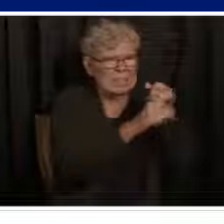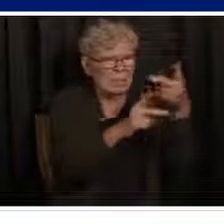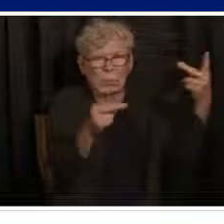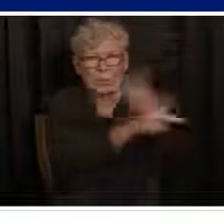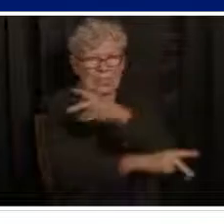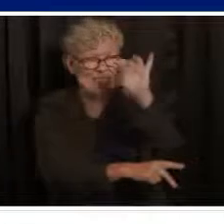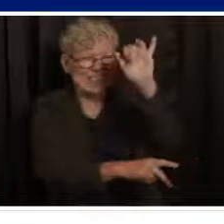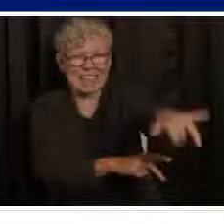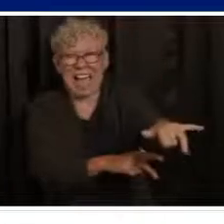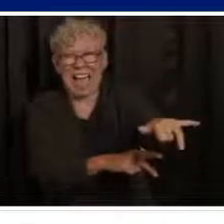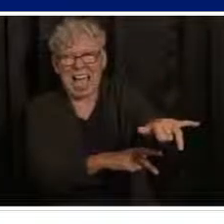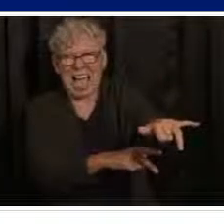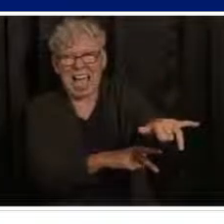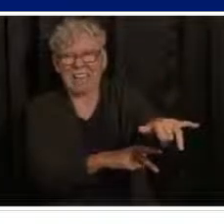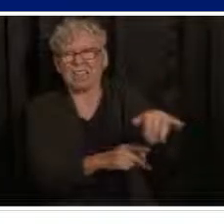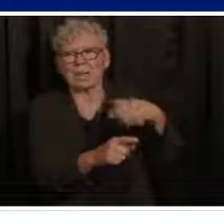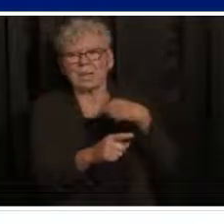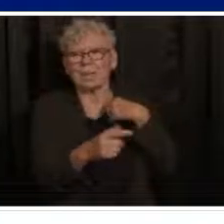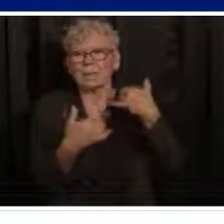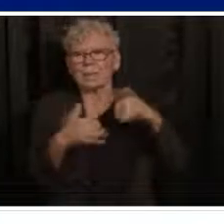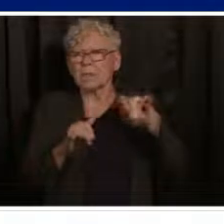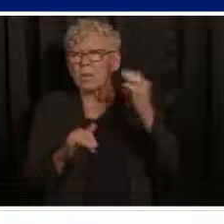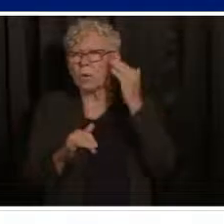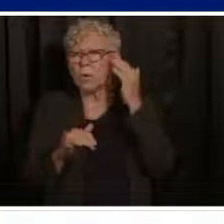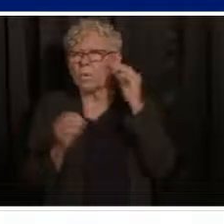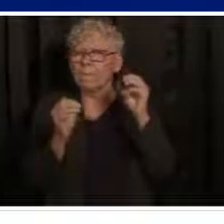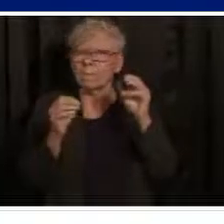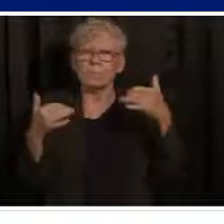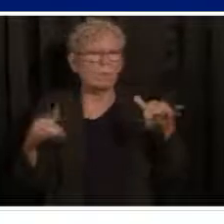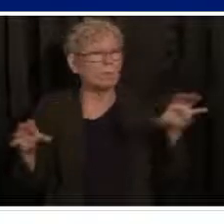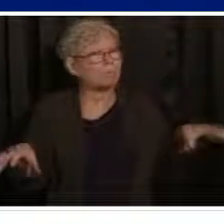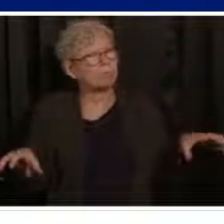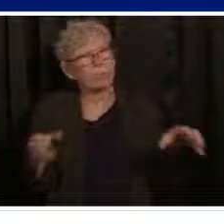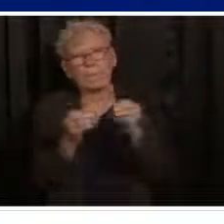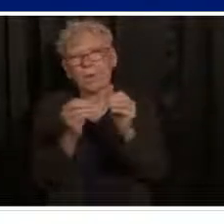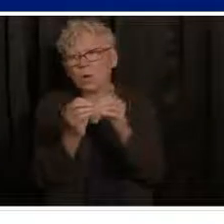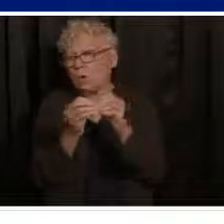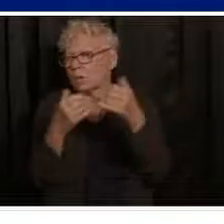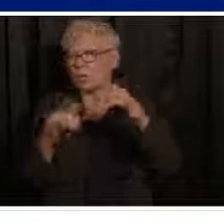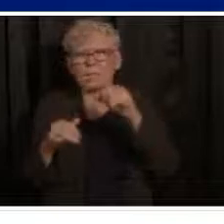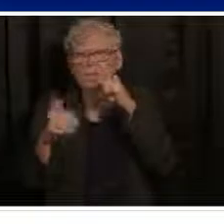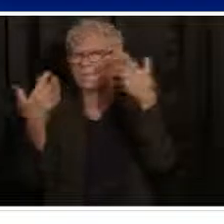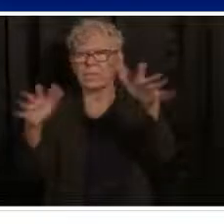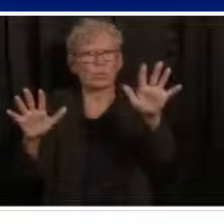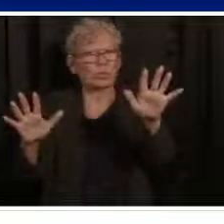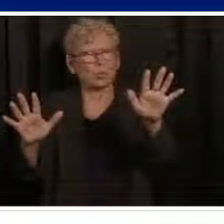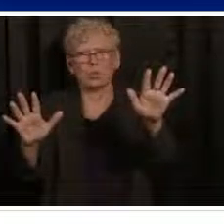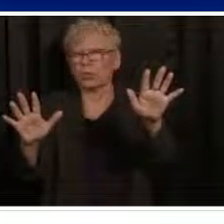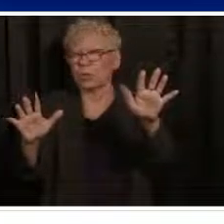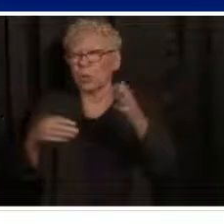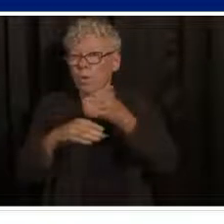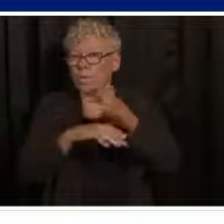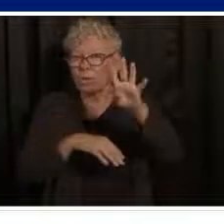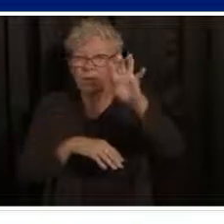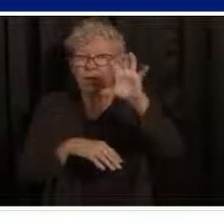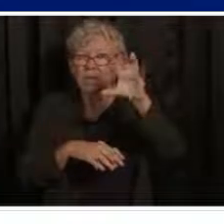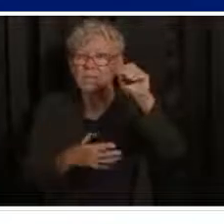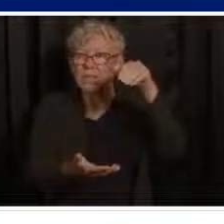work to do through the state's equity clinics more than 450, thousand doses of the vaccine have been administered and more